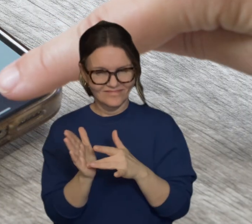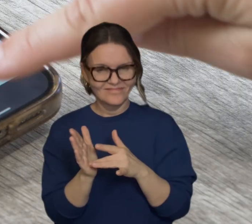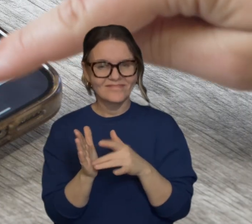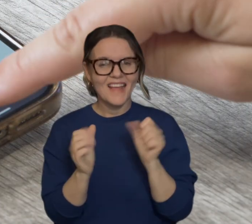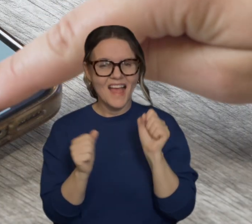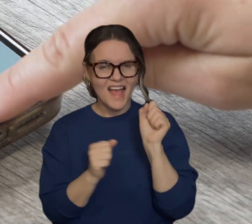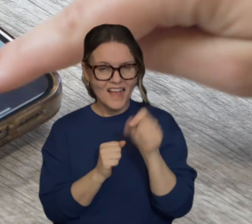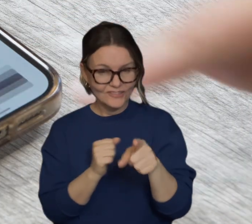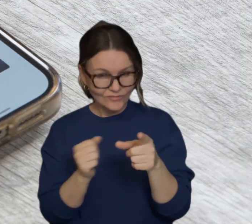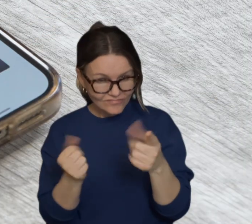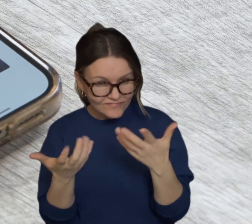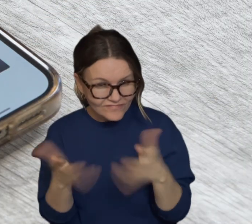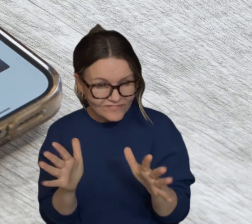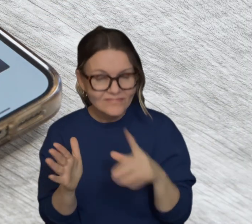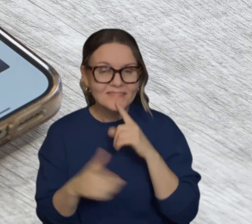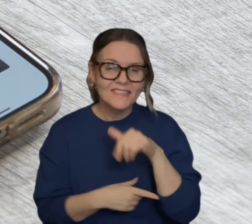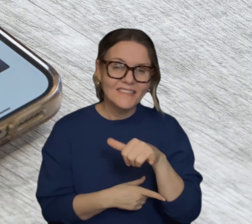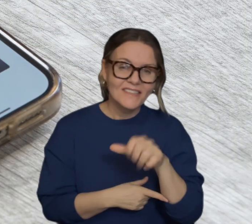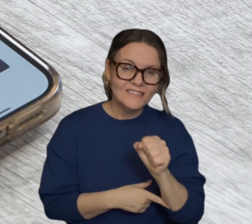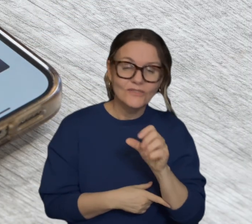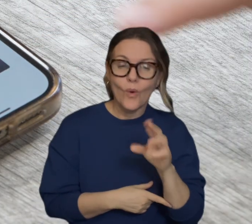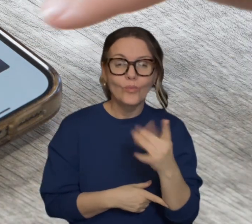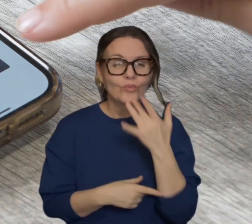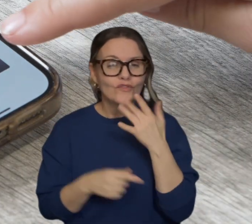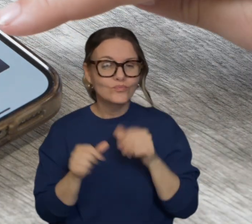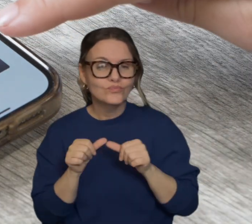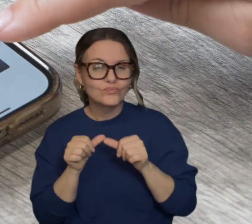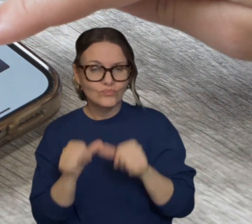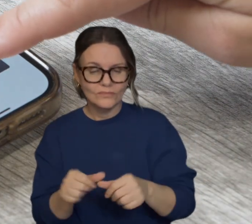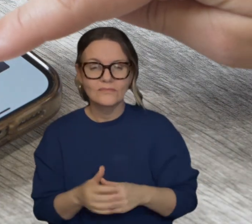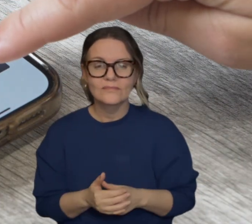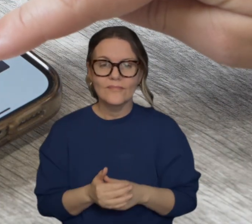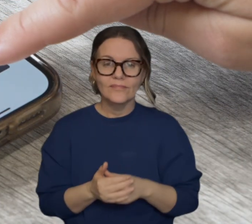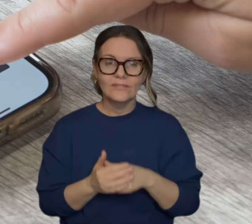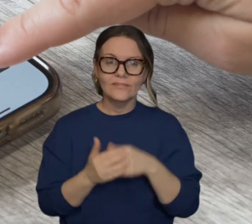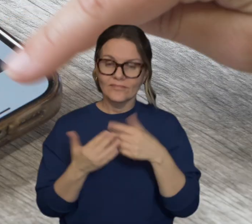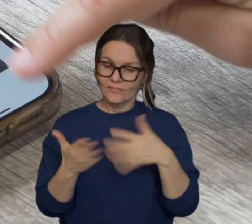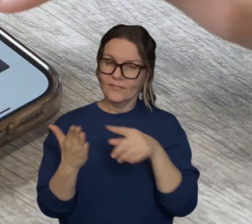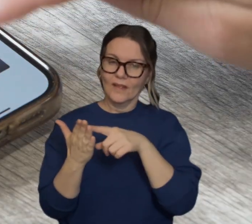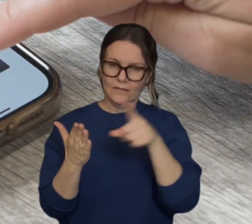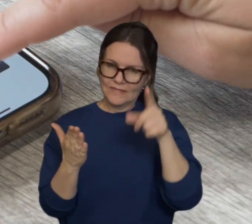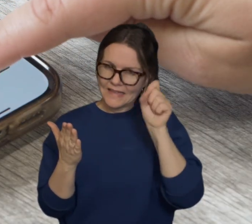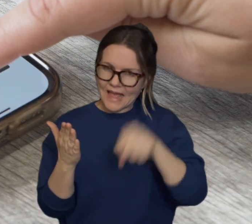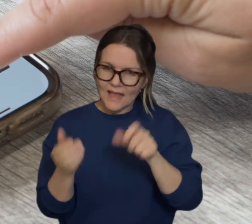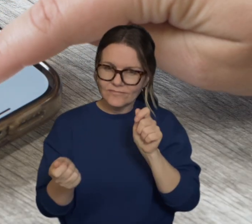and select finish session it will then ask you if you really want to finish or keep pumping